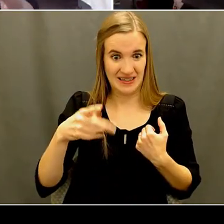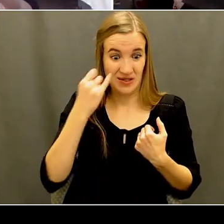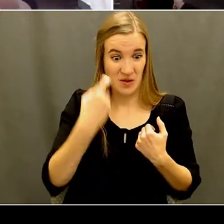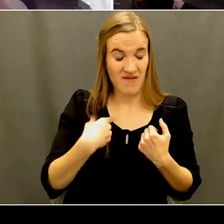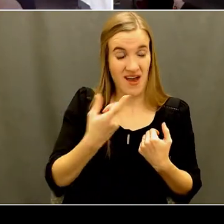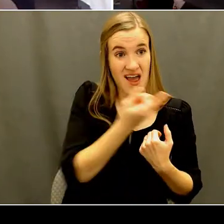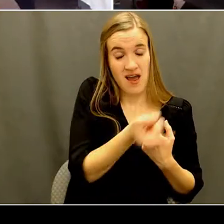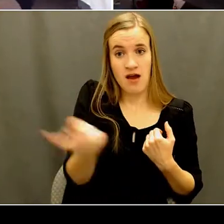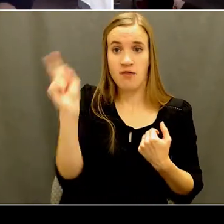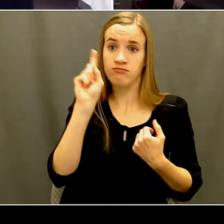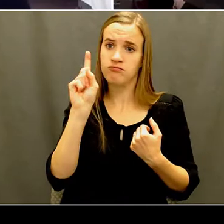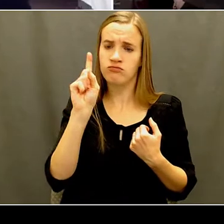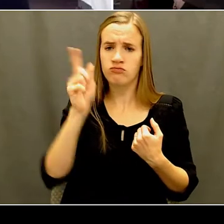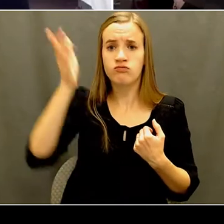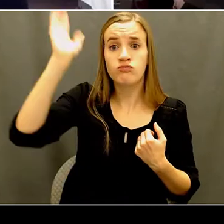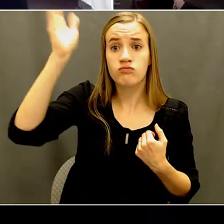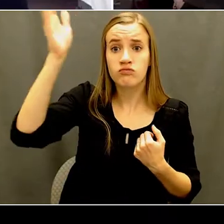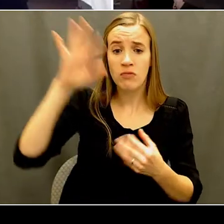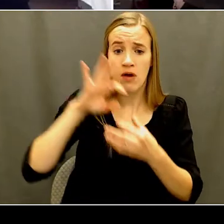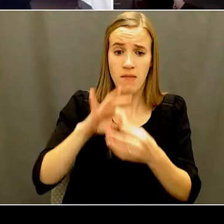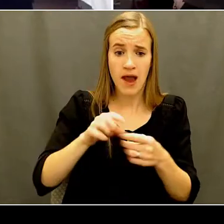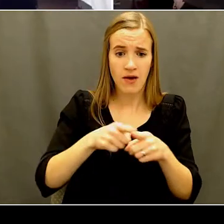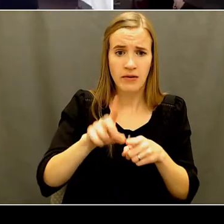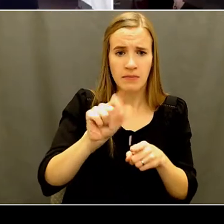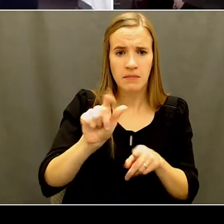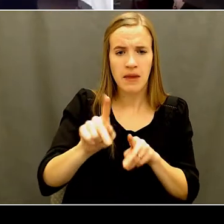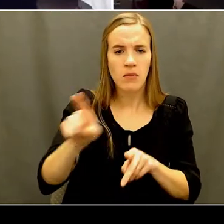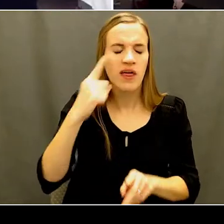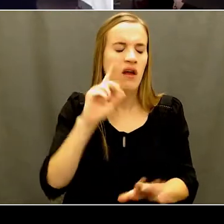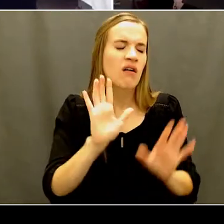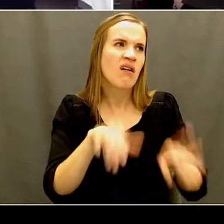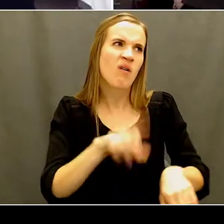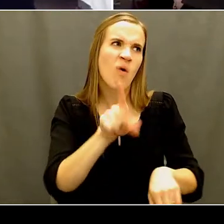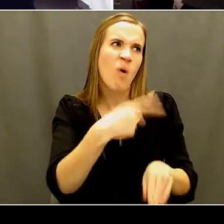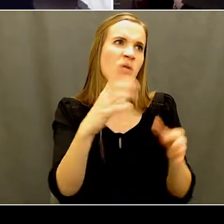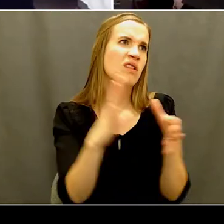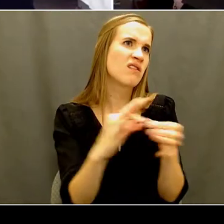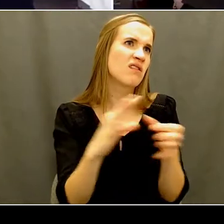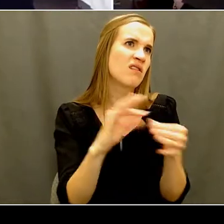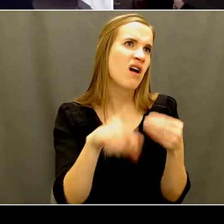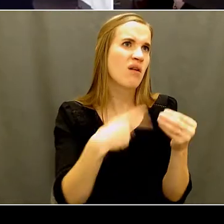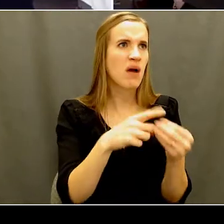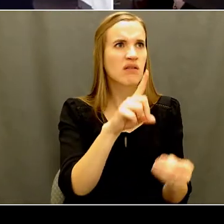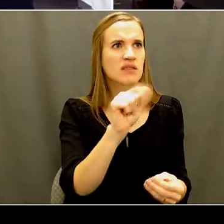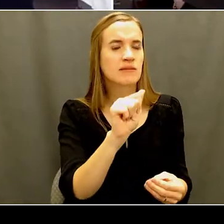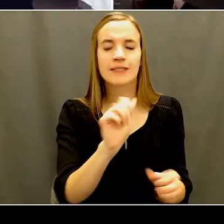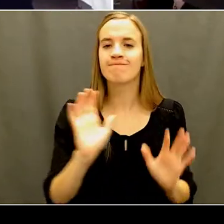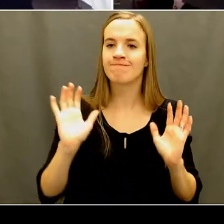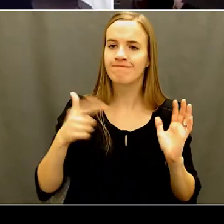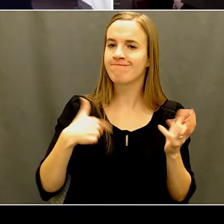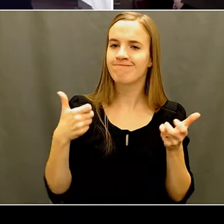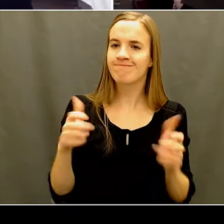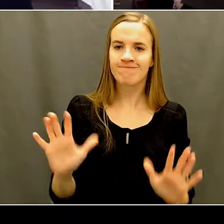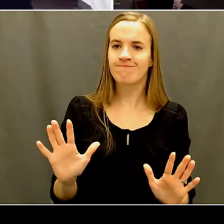trick pony. And then when I was a sophomore, I was invited to compete in a